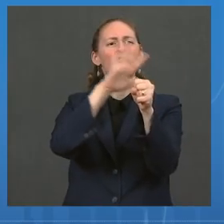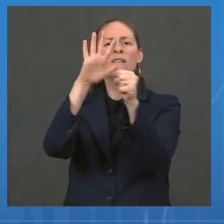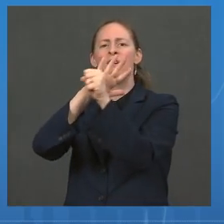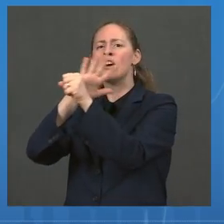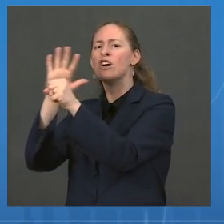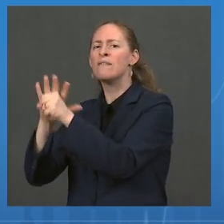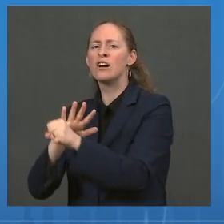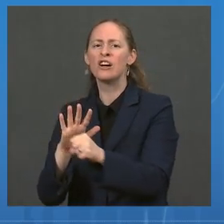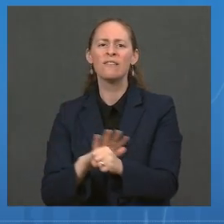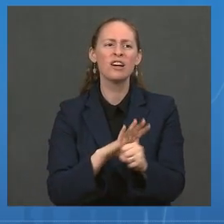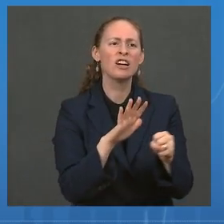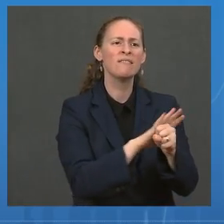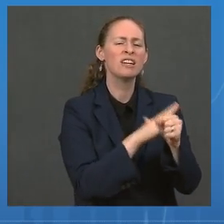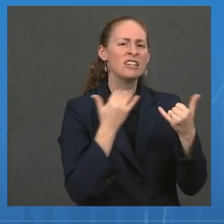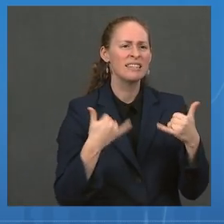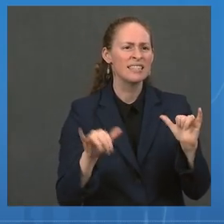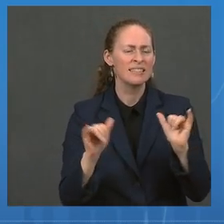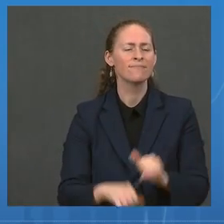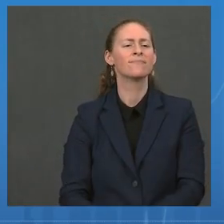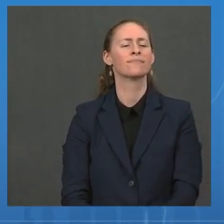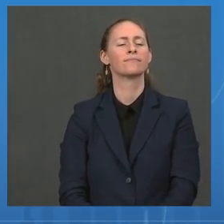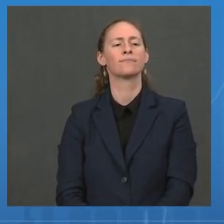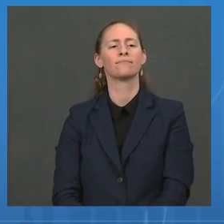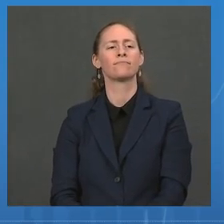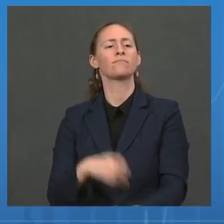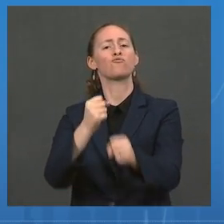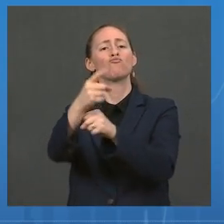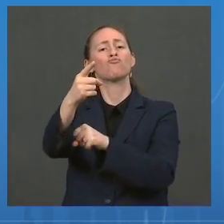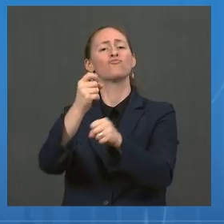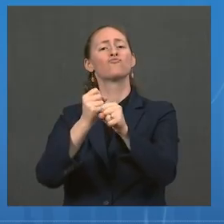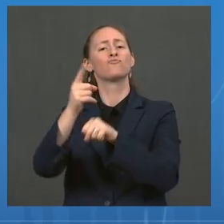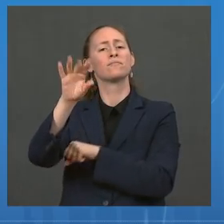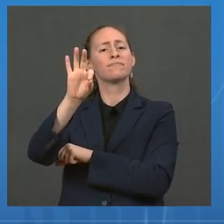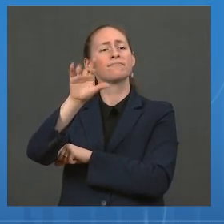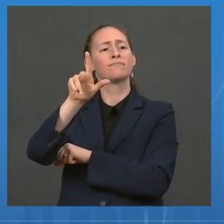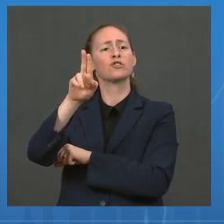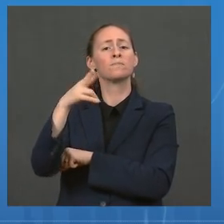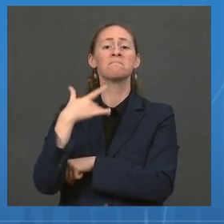influenza can claim between 12,000 and 52,000 lives,